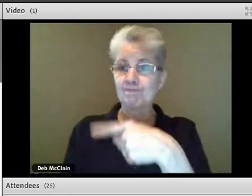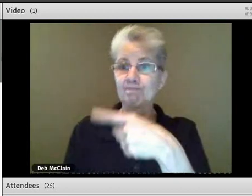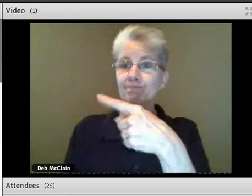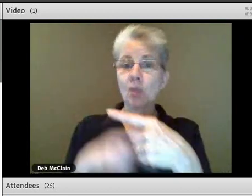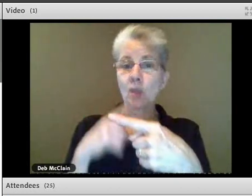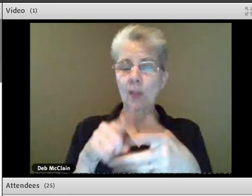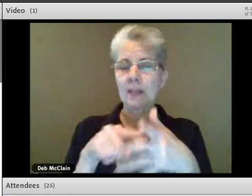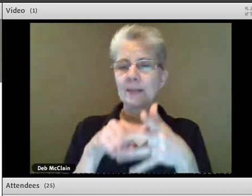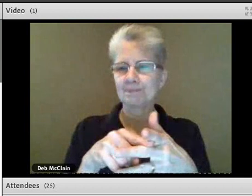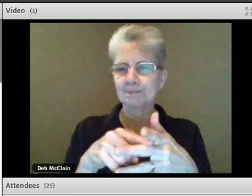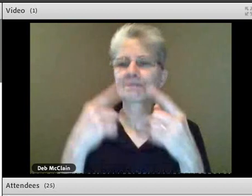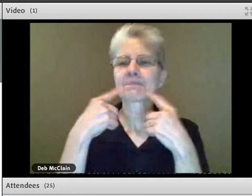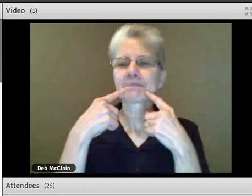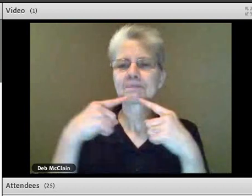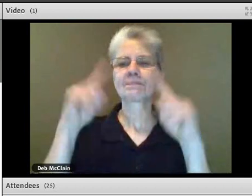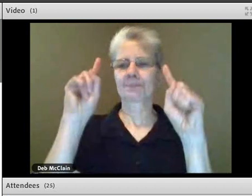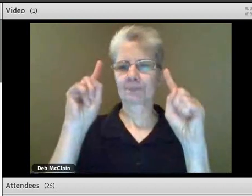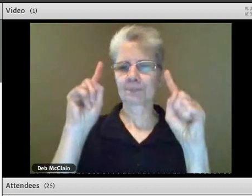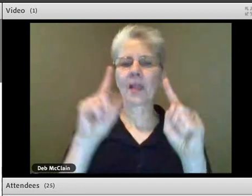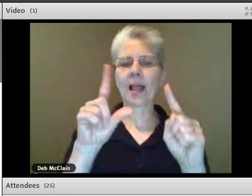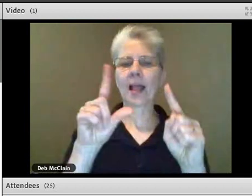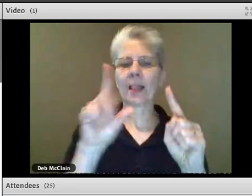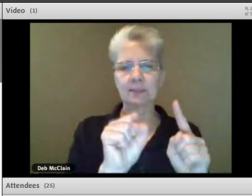a successful learning management system.